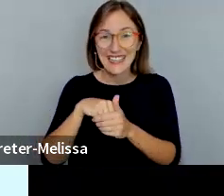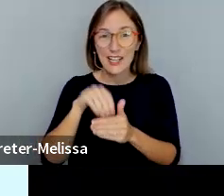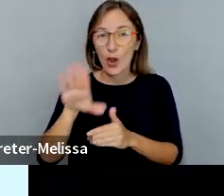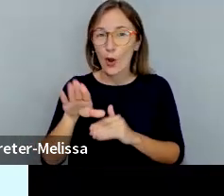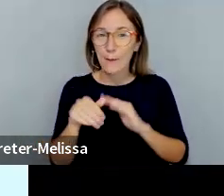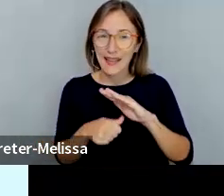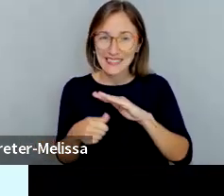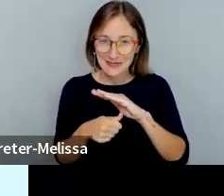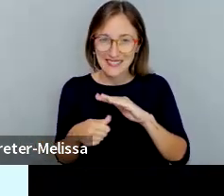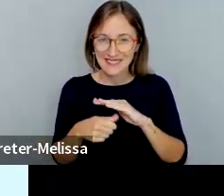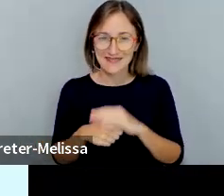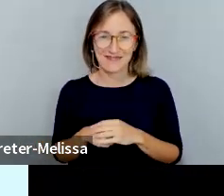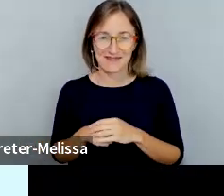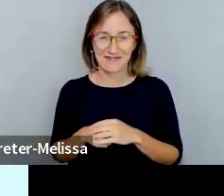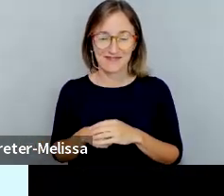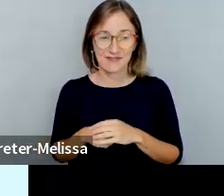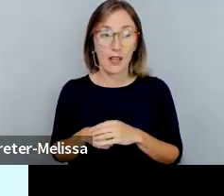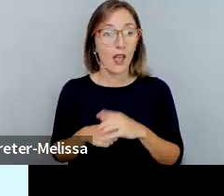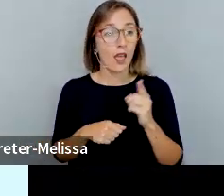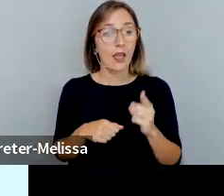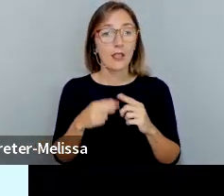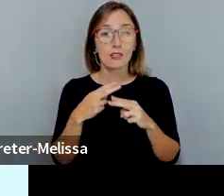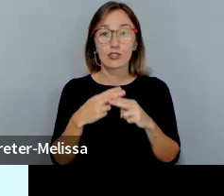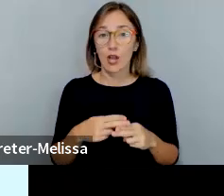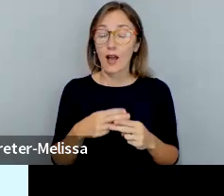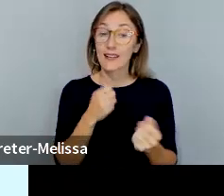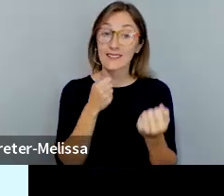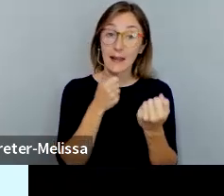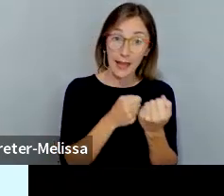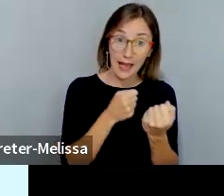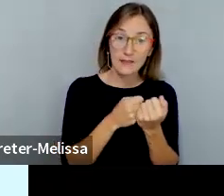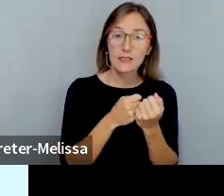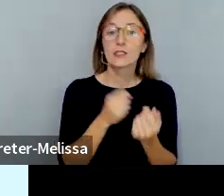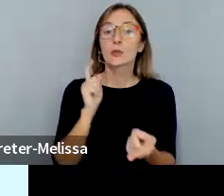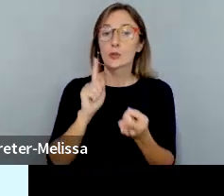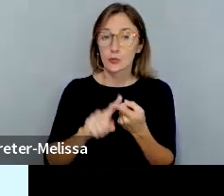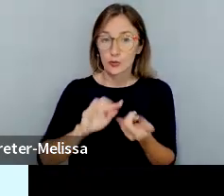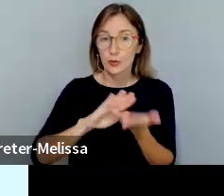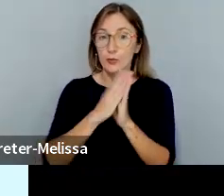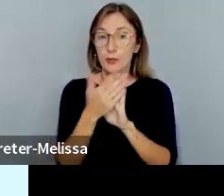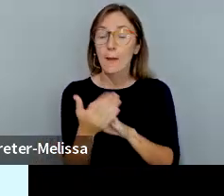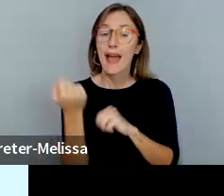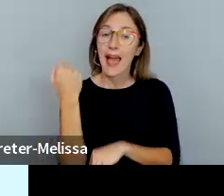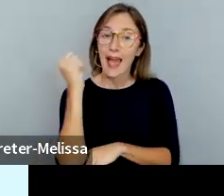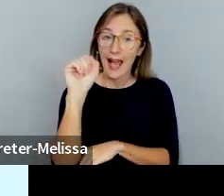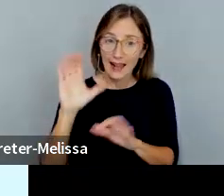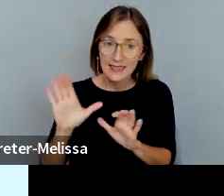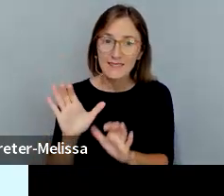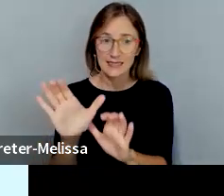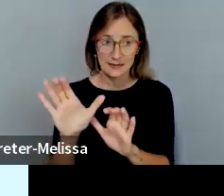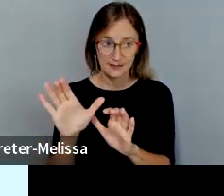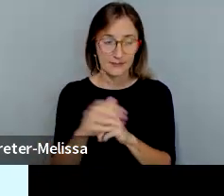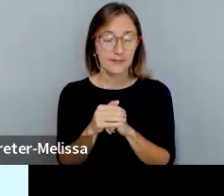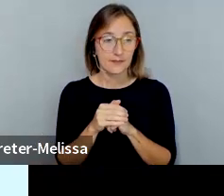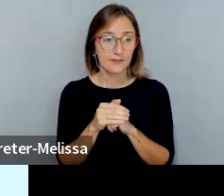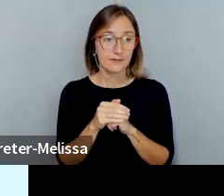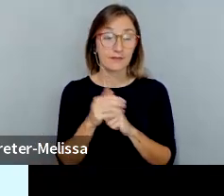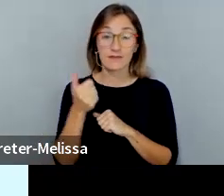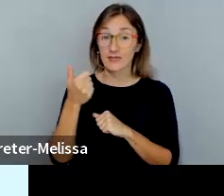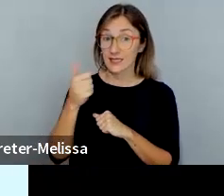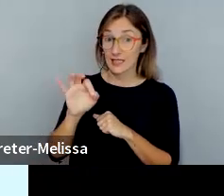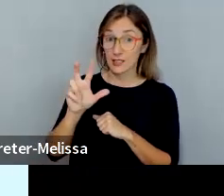trove of resources. I have had the pleasure of studying in Marsha's